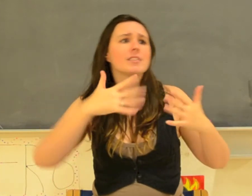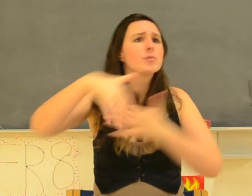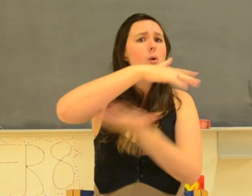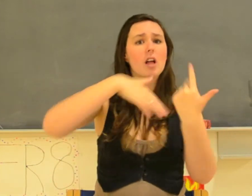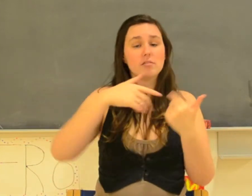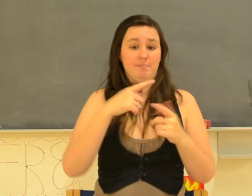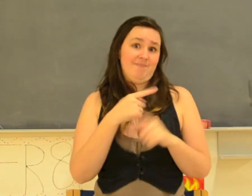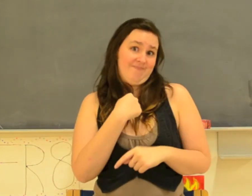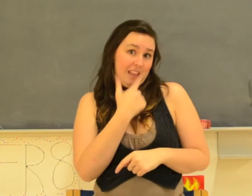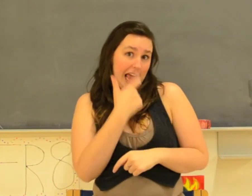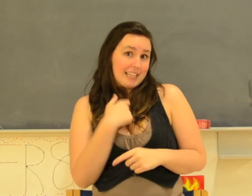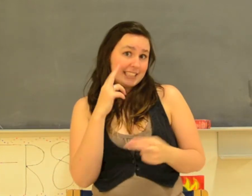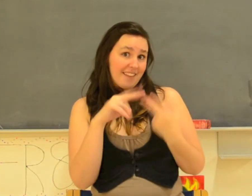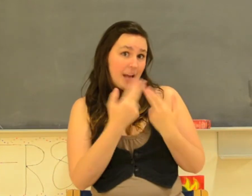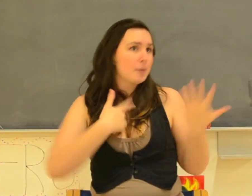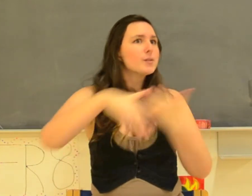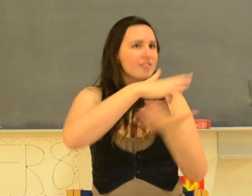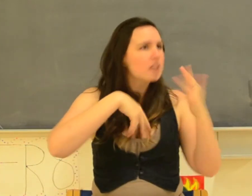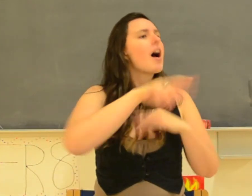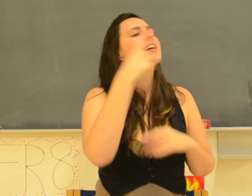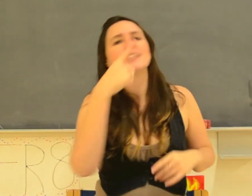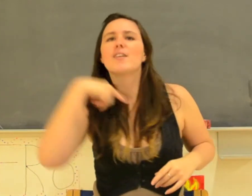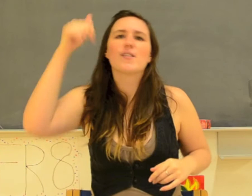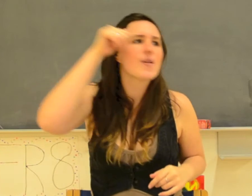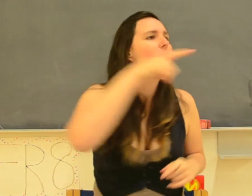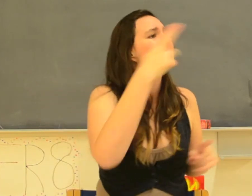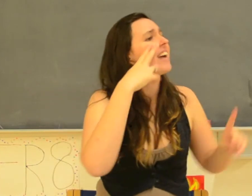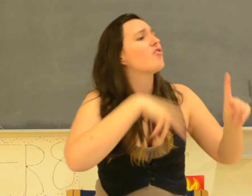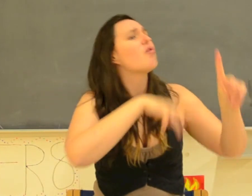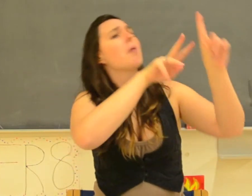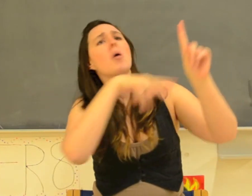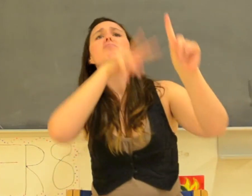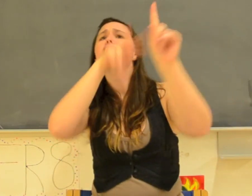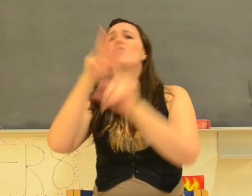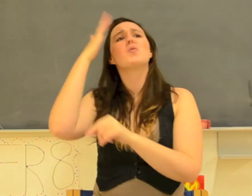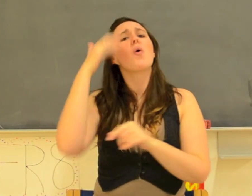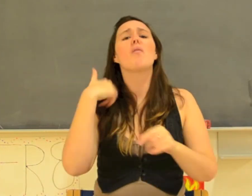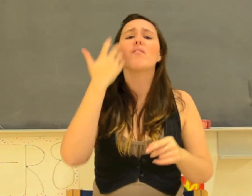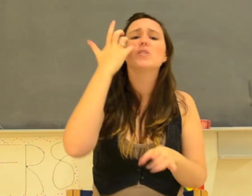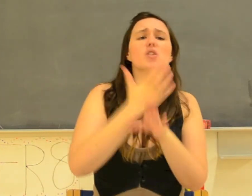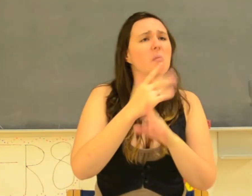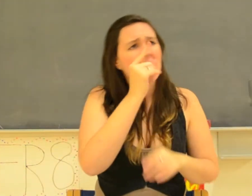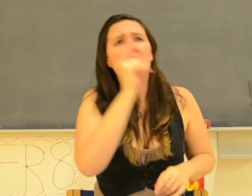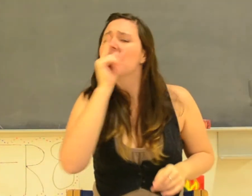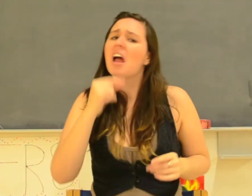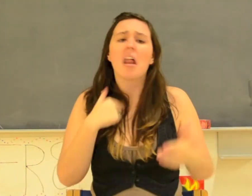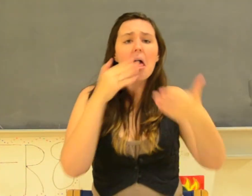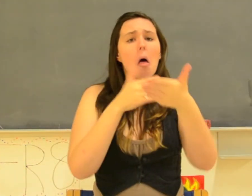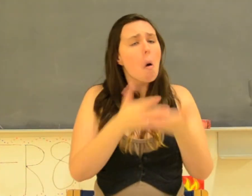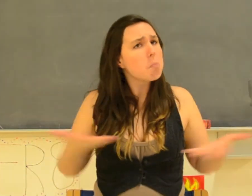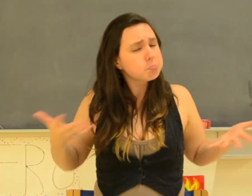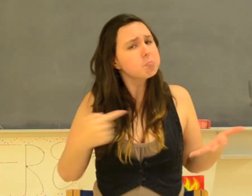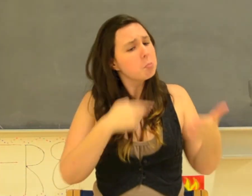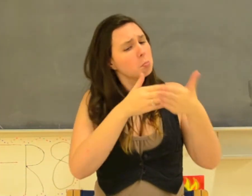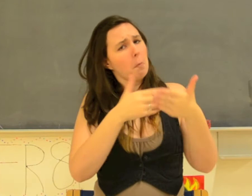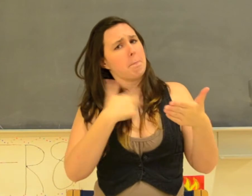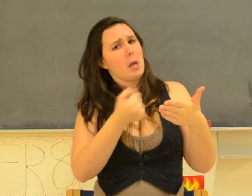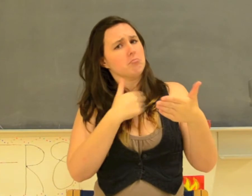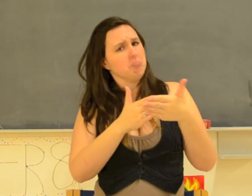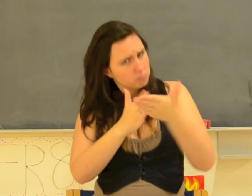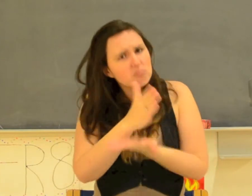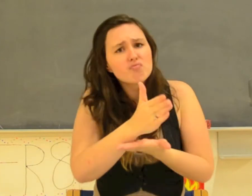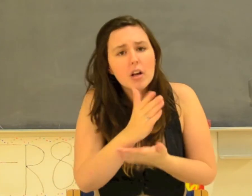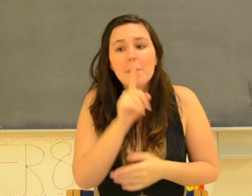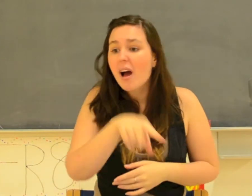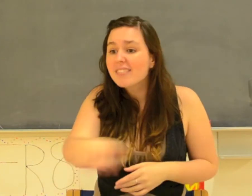community as Deaf ones like myself do when surrounded by Deaf role-models and knowing my future is unlimited.